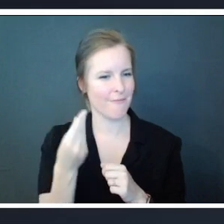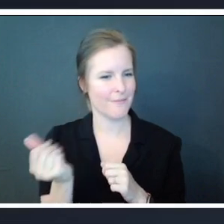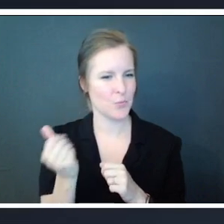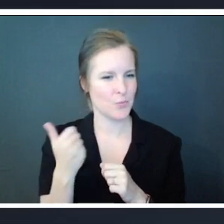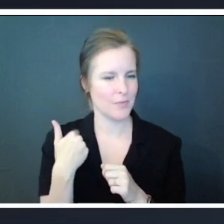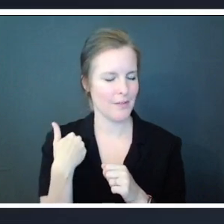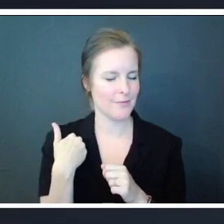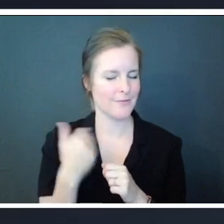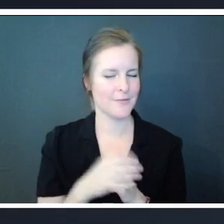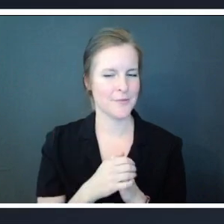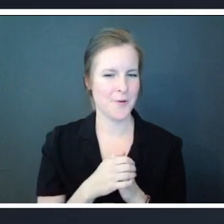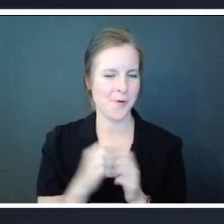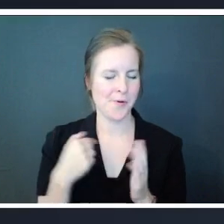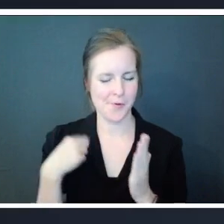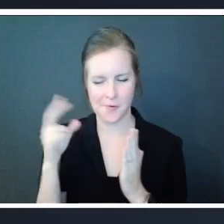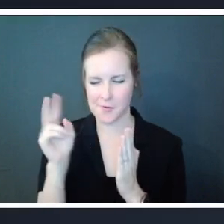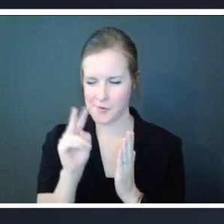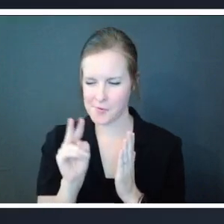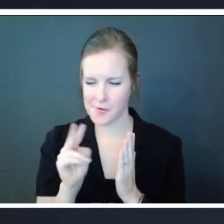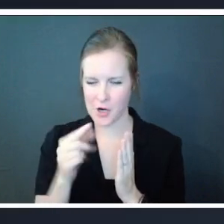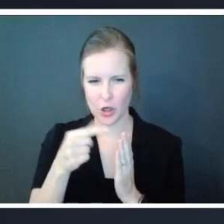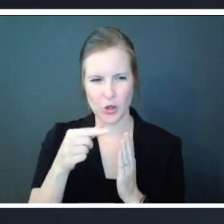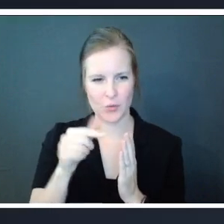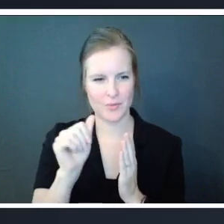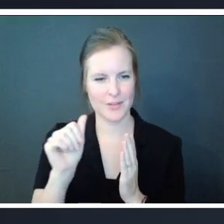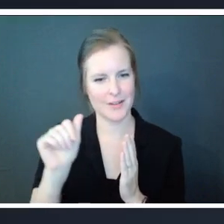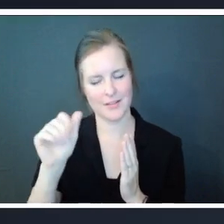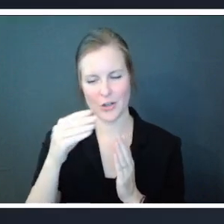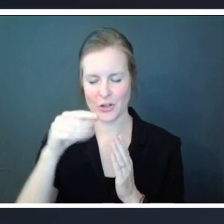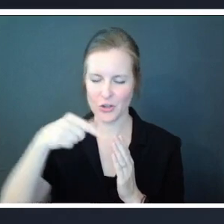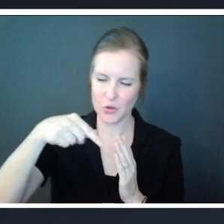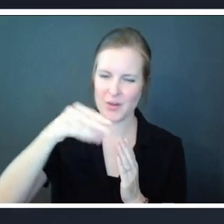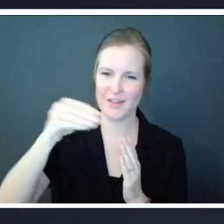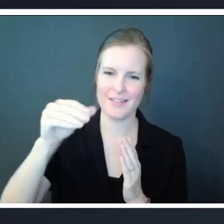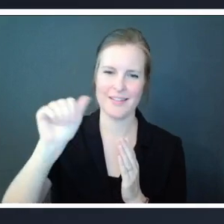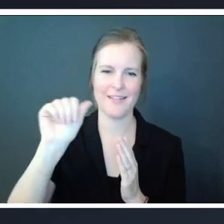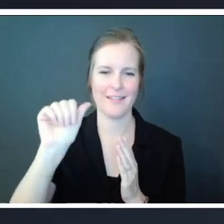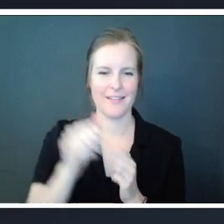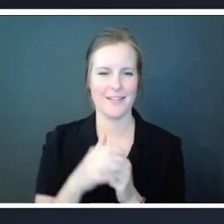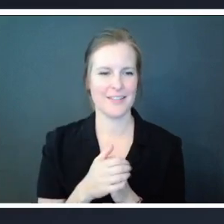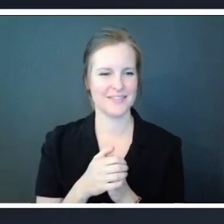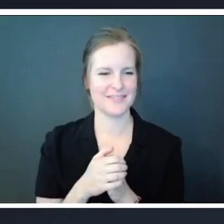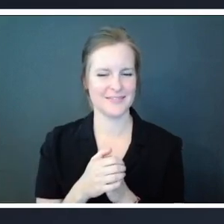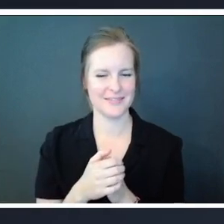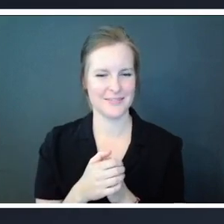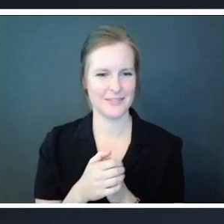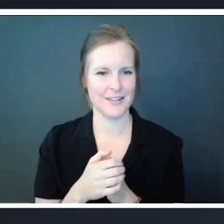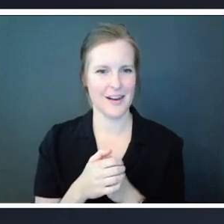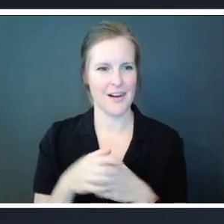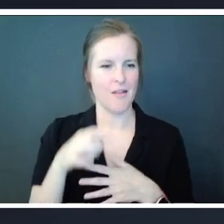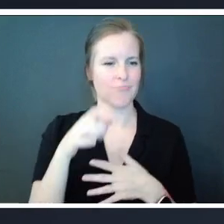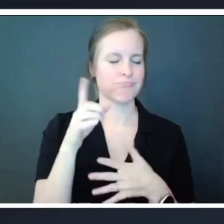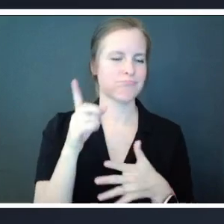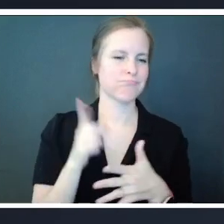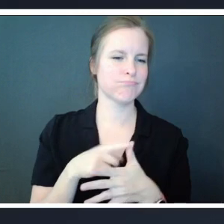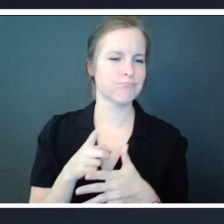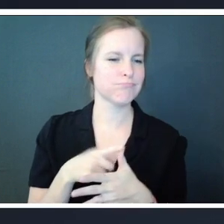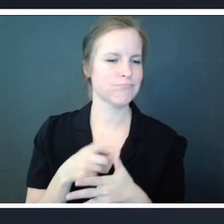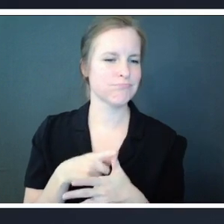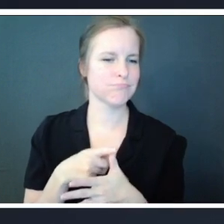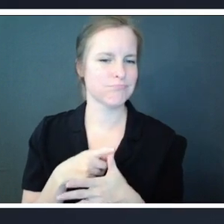let's see what we have. Alright, so going from the top, how does your team measure success of your